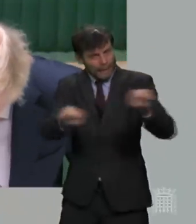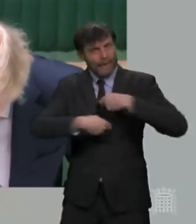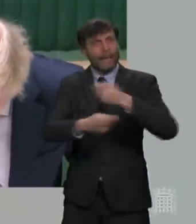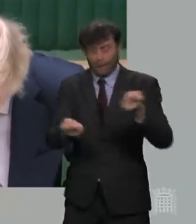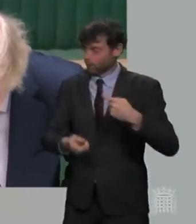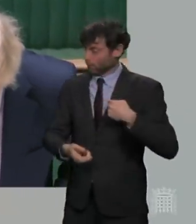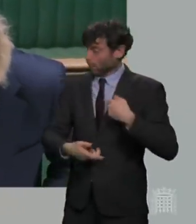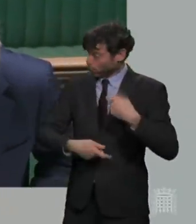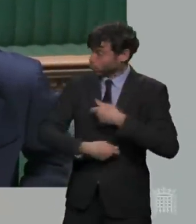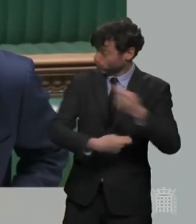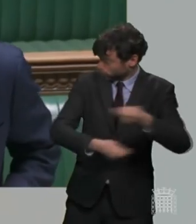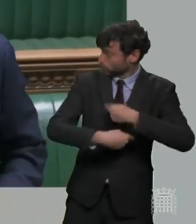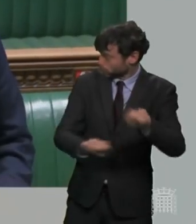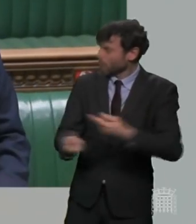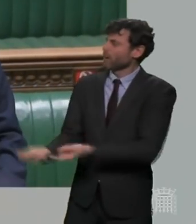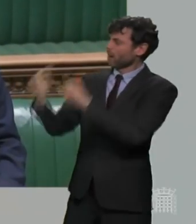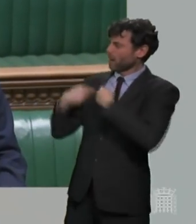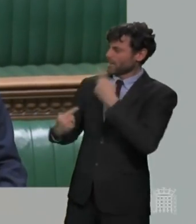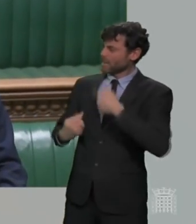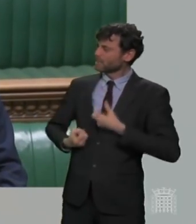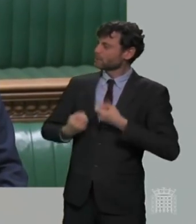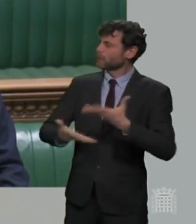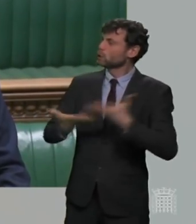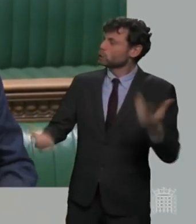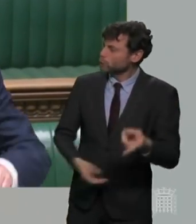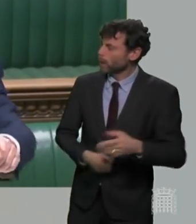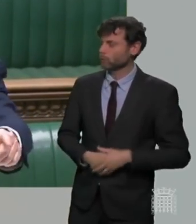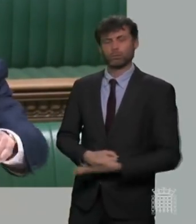to make up his mind. One week, he calls for a faster vaccination roll-out when he actually